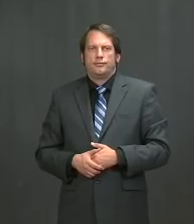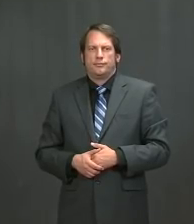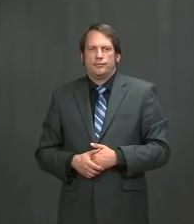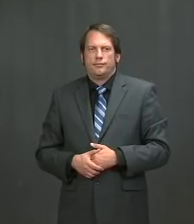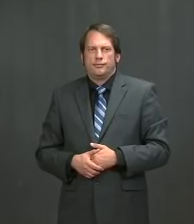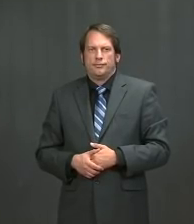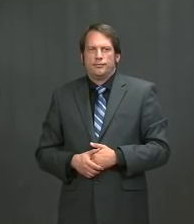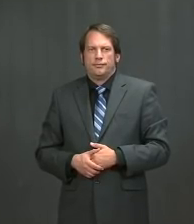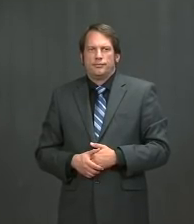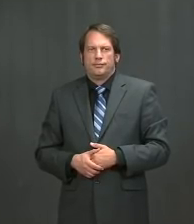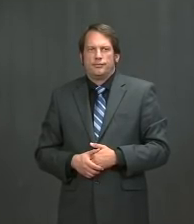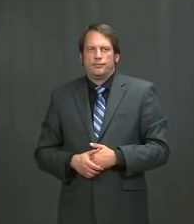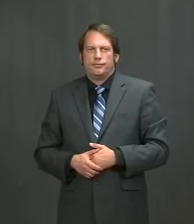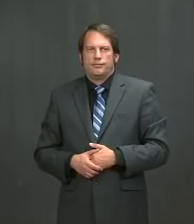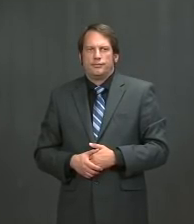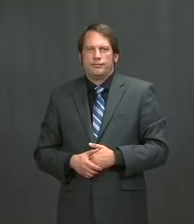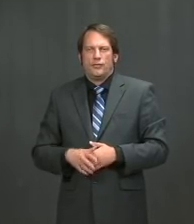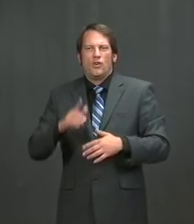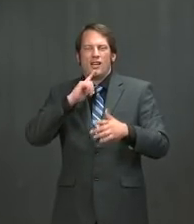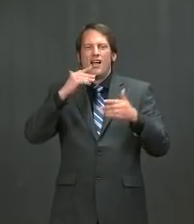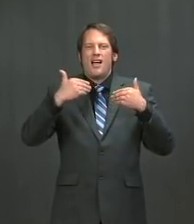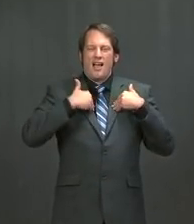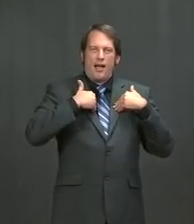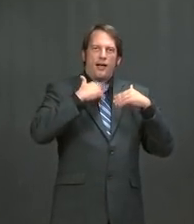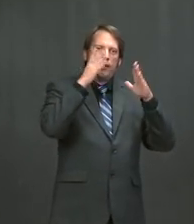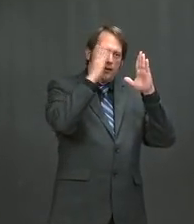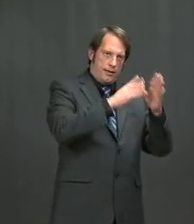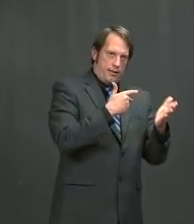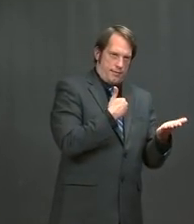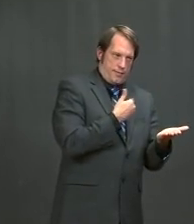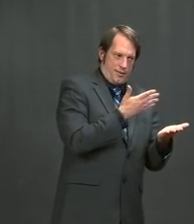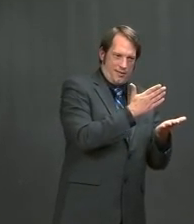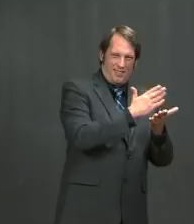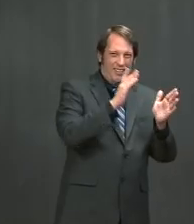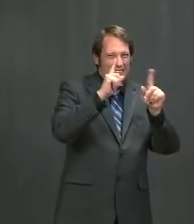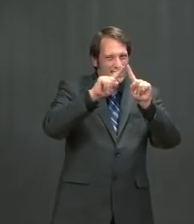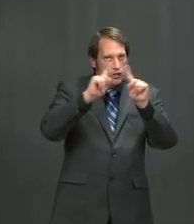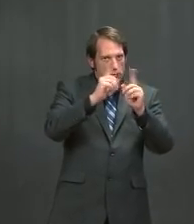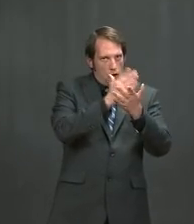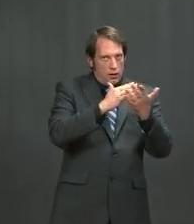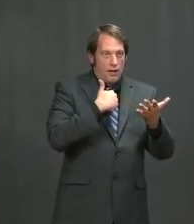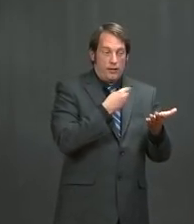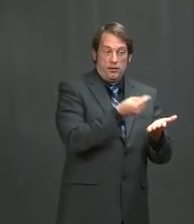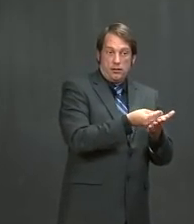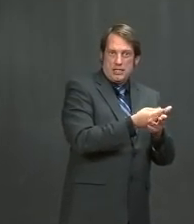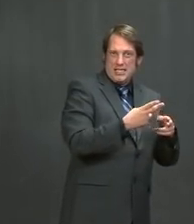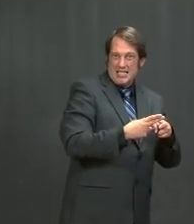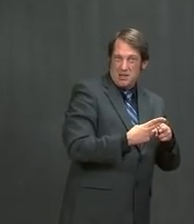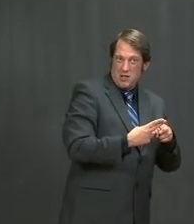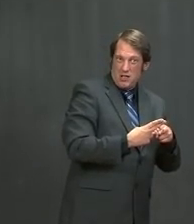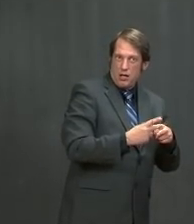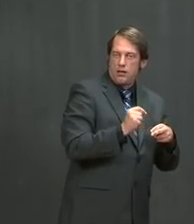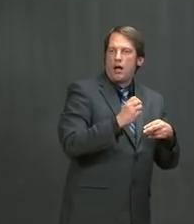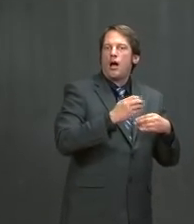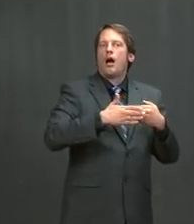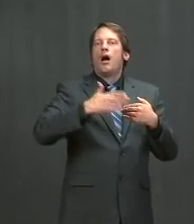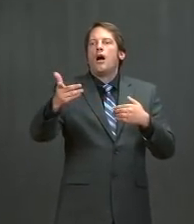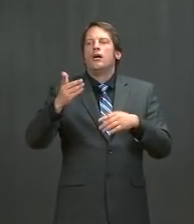So there's usually a couple different components that would come out. The Press: Okay. And back on infrastructure: The White House is saying that they are open